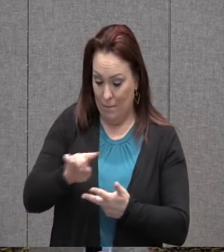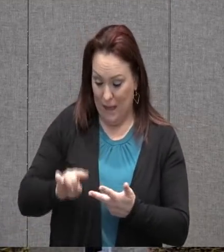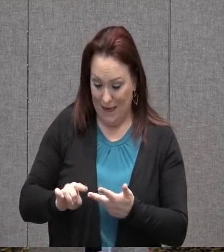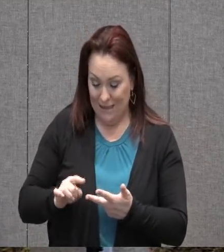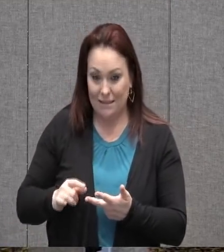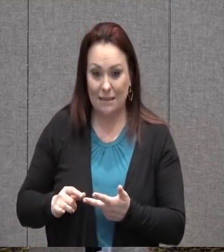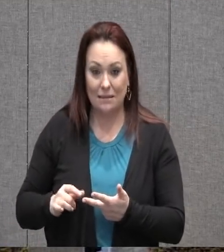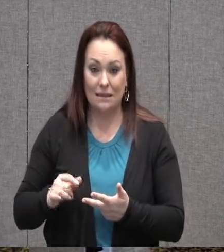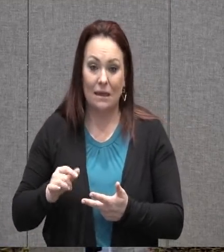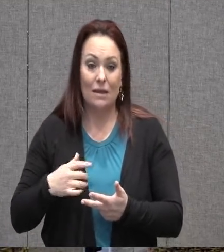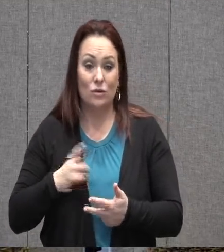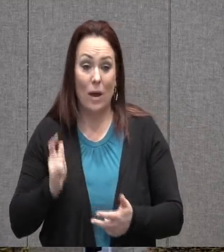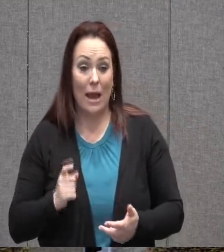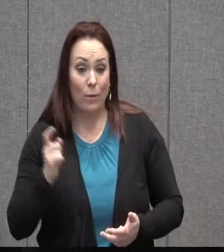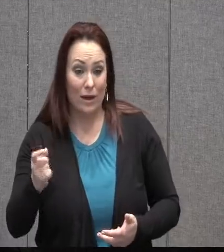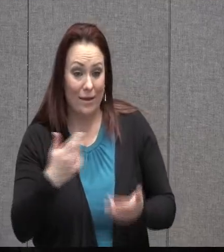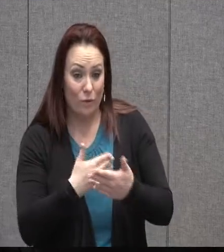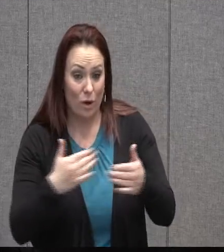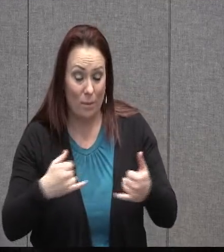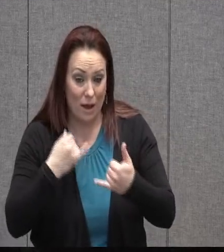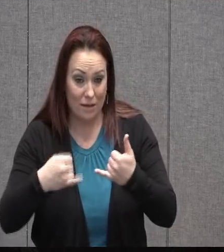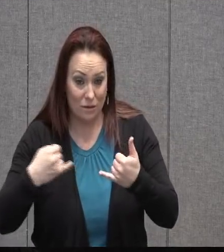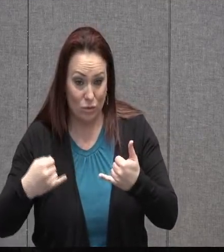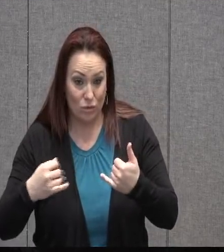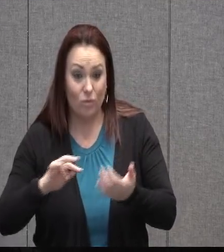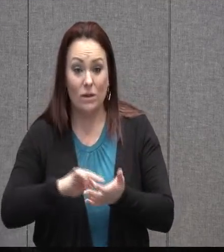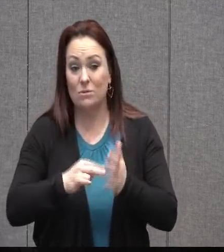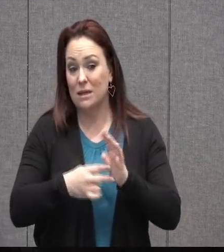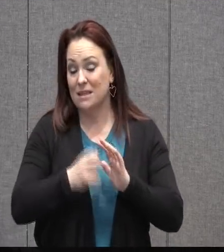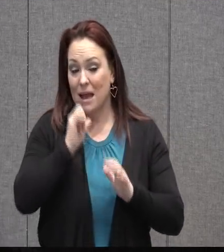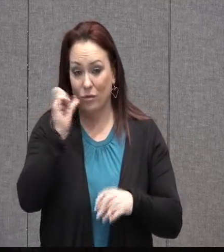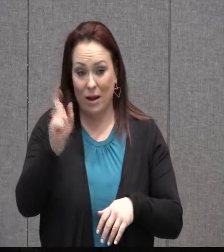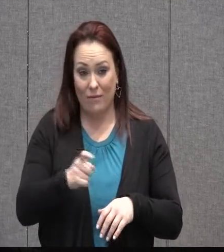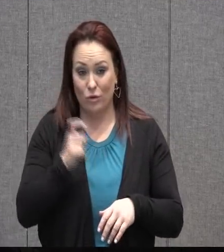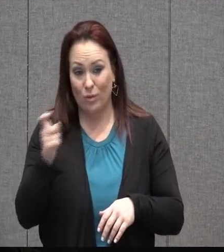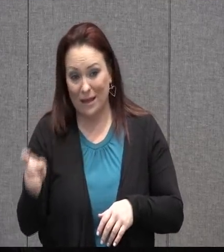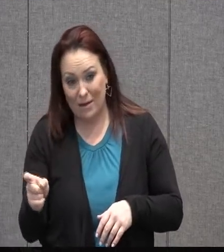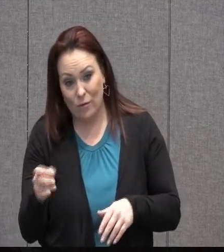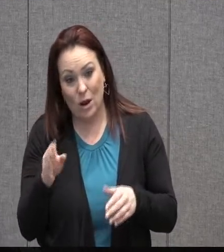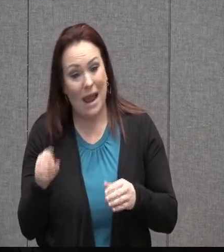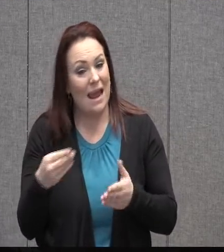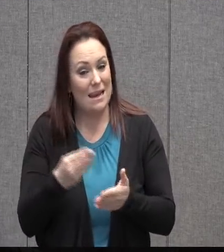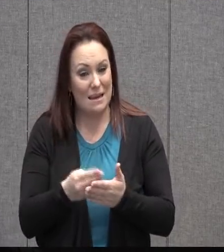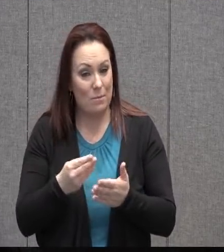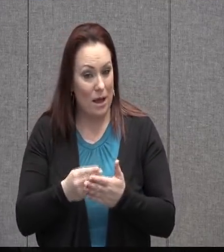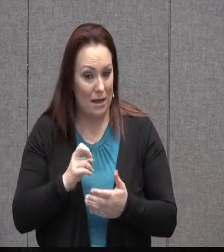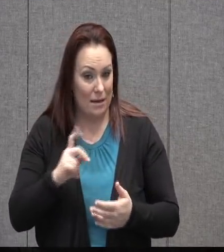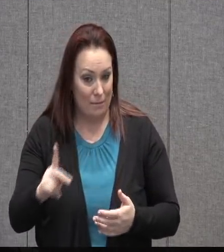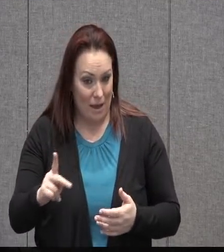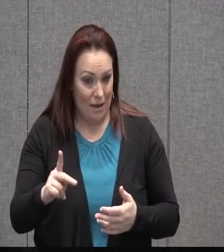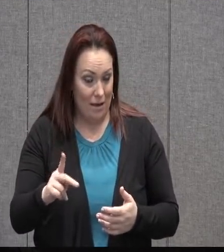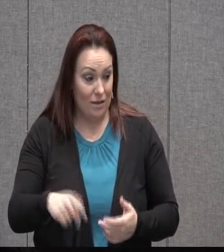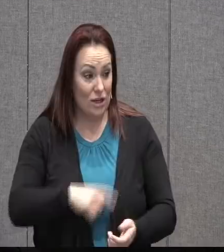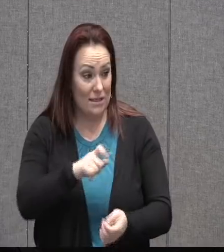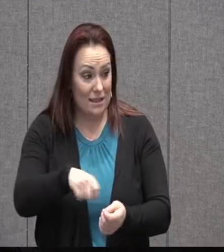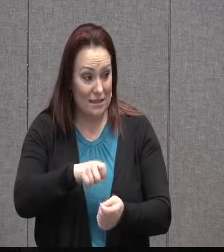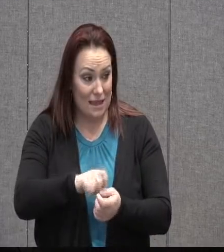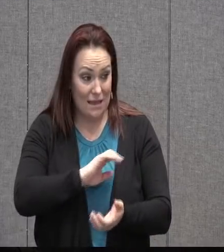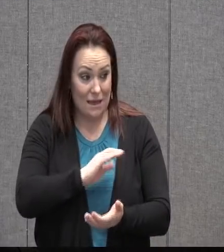to give her any money in return. Because she had the exact amount. Do you see anything else you would like